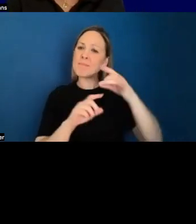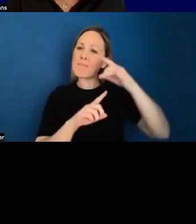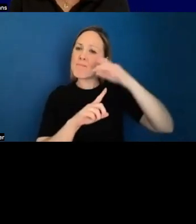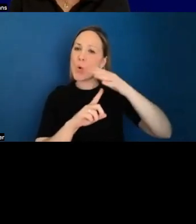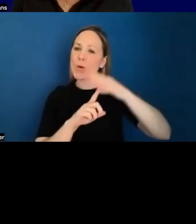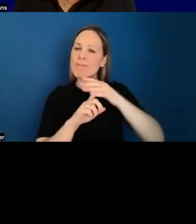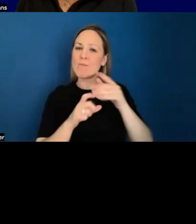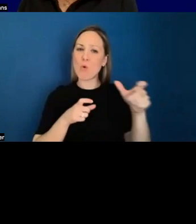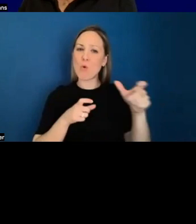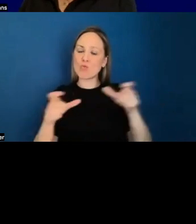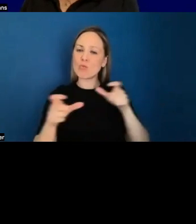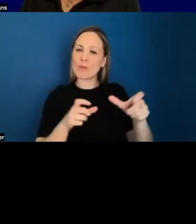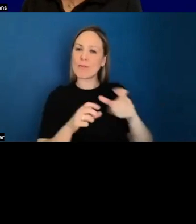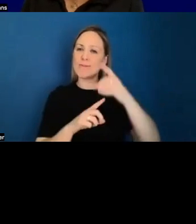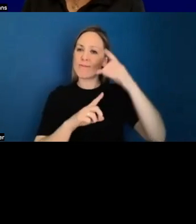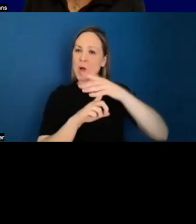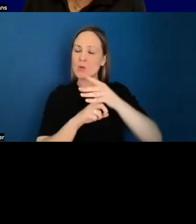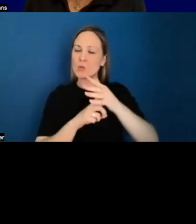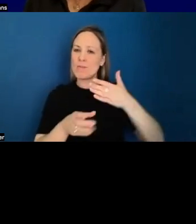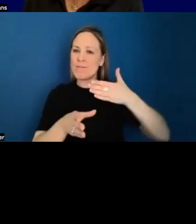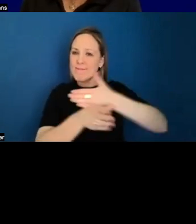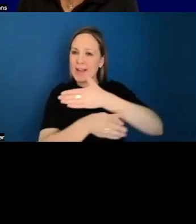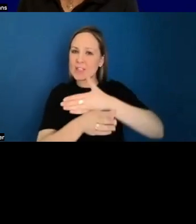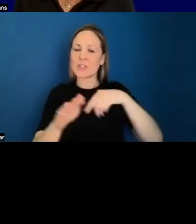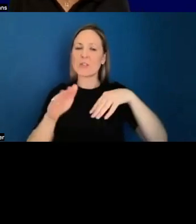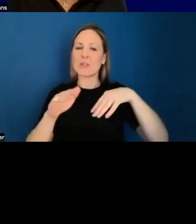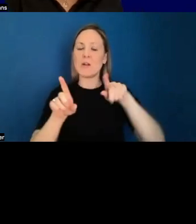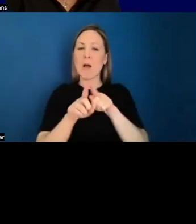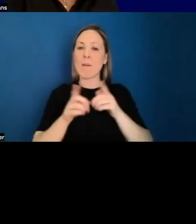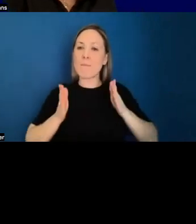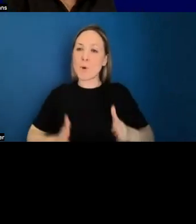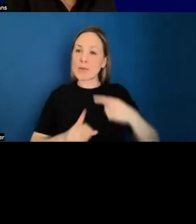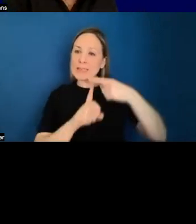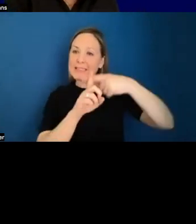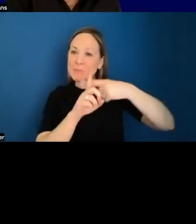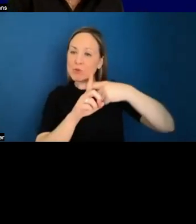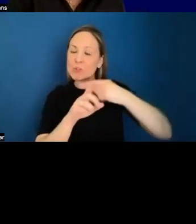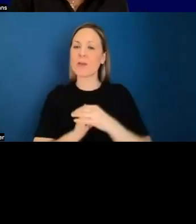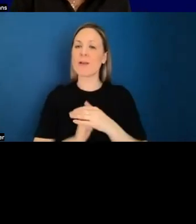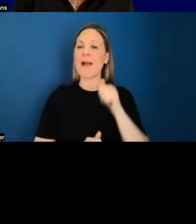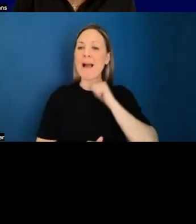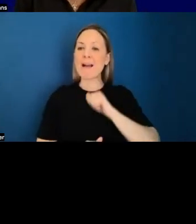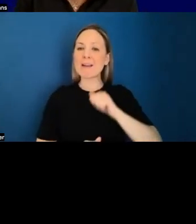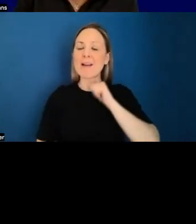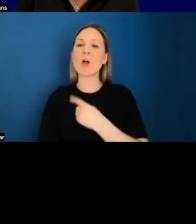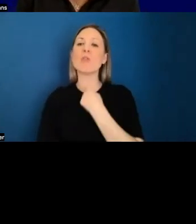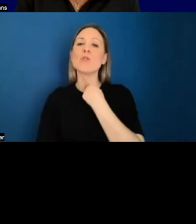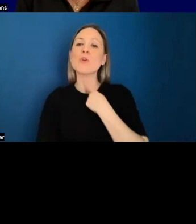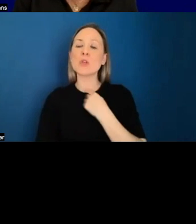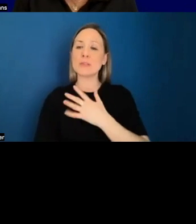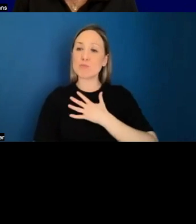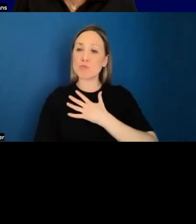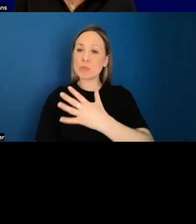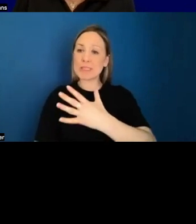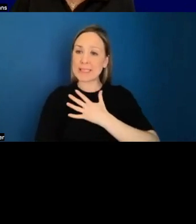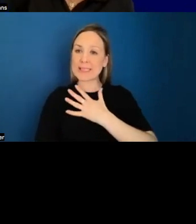vital functions like body temperature, hunger, thirst, breathing rate. That is our current